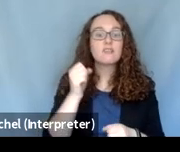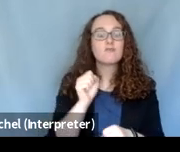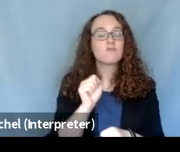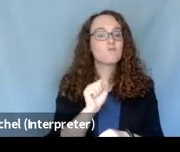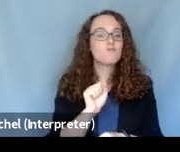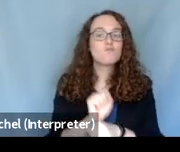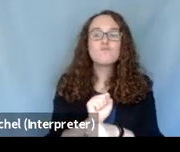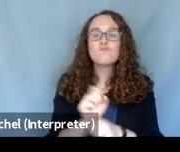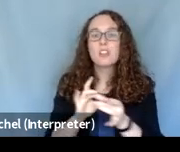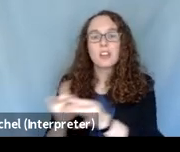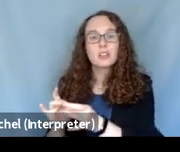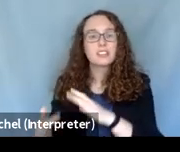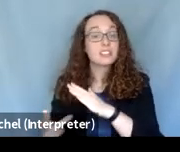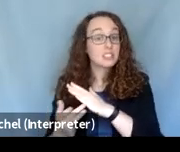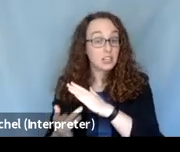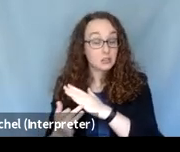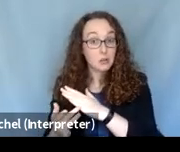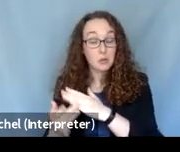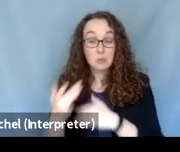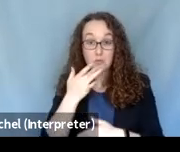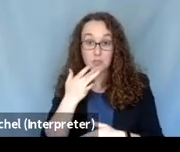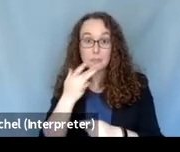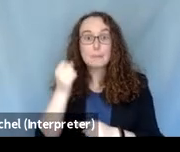maintenance mechanics, there's a huge waiting list for people to be